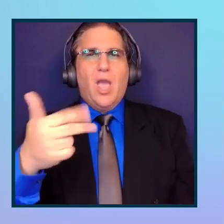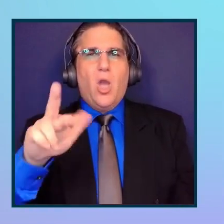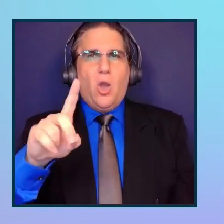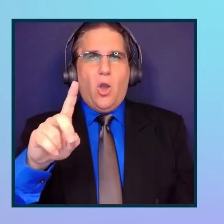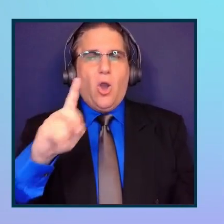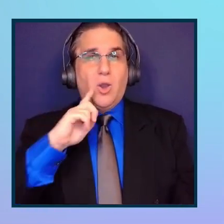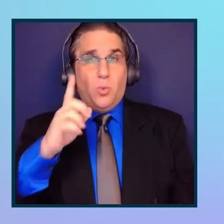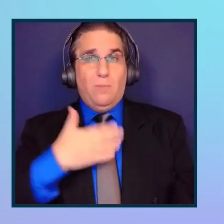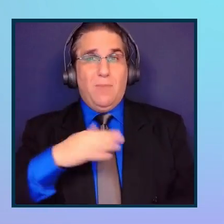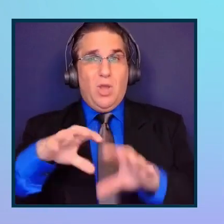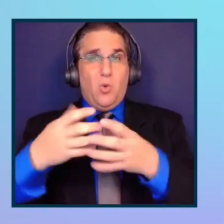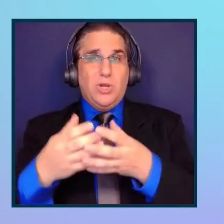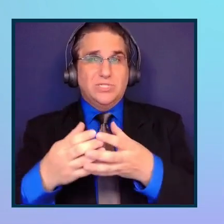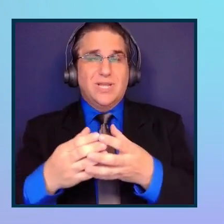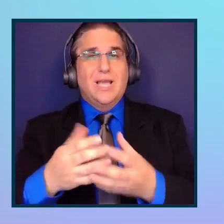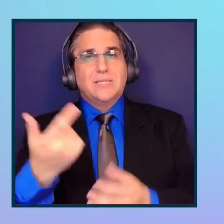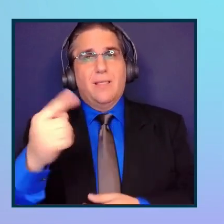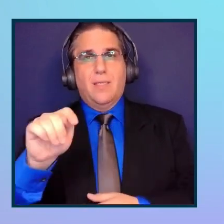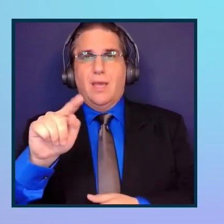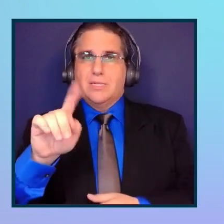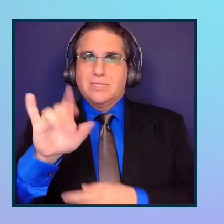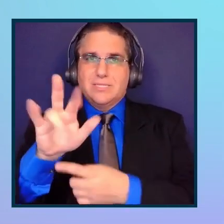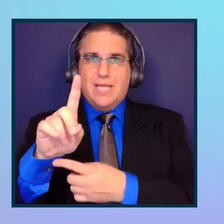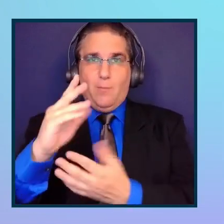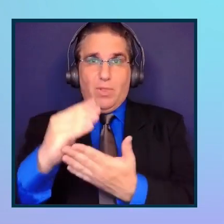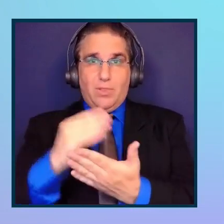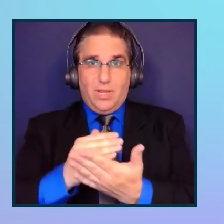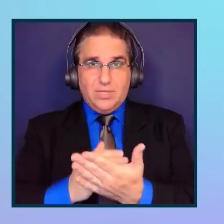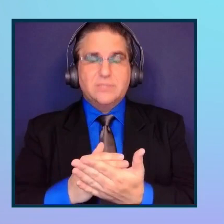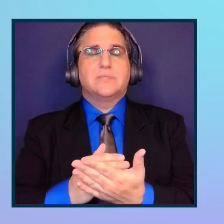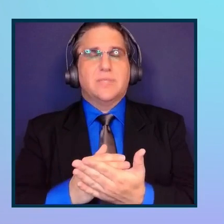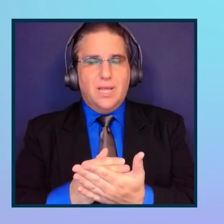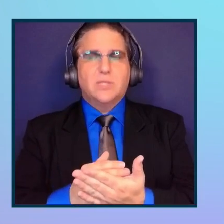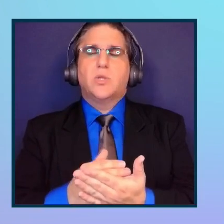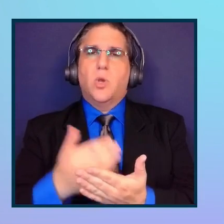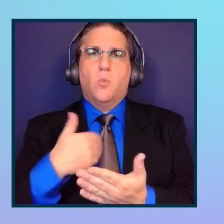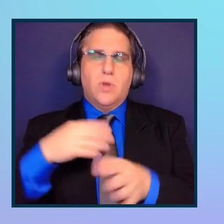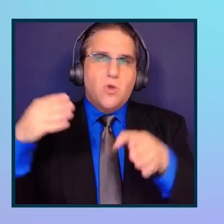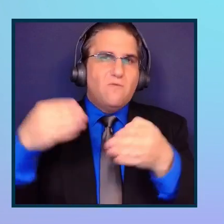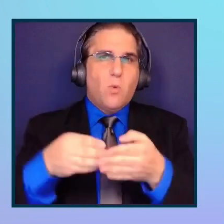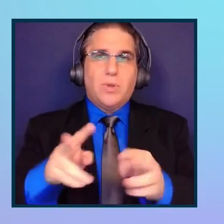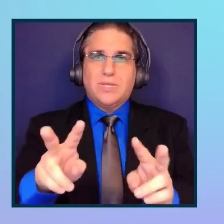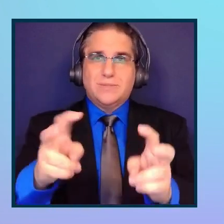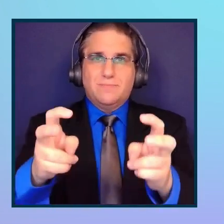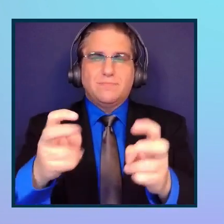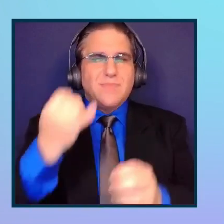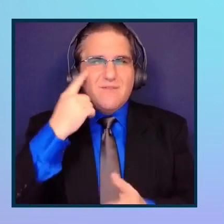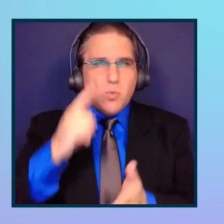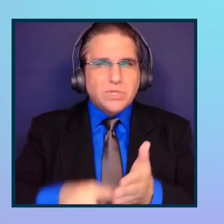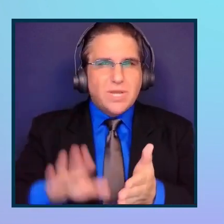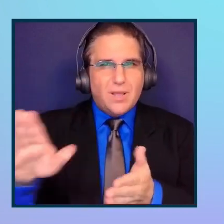that they posted this work that we have been doing, and it's called, if you look up Alex Hagar, the against list, it'll come up.